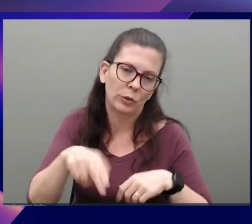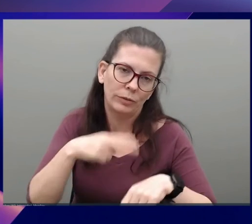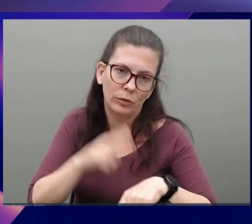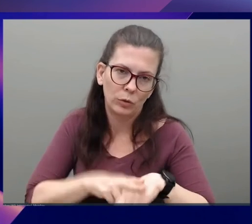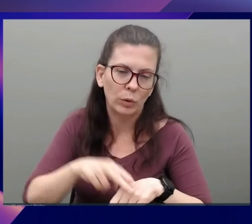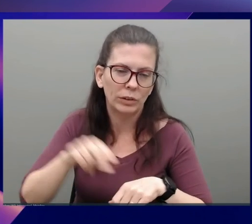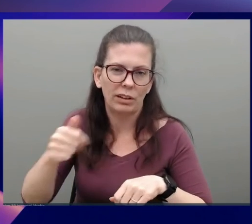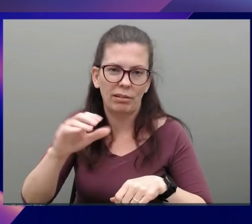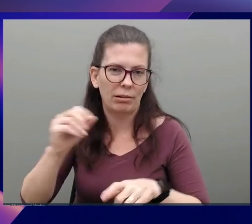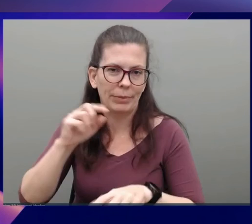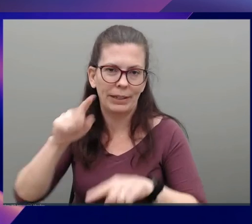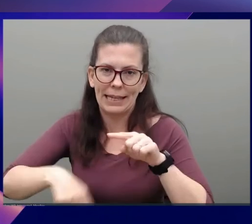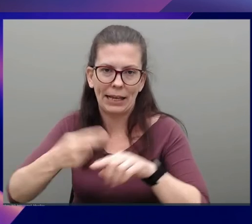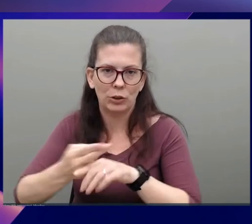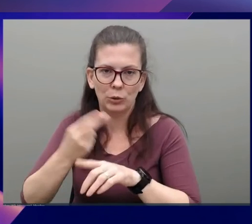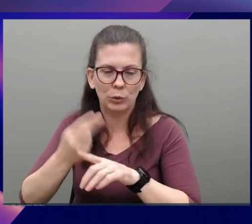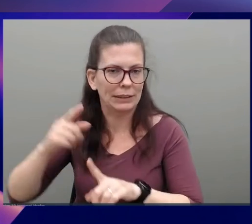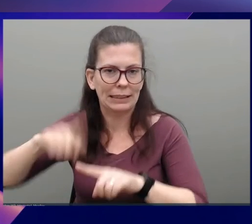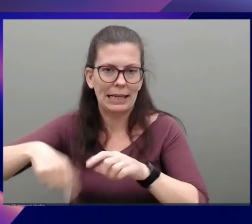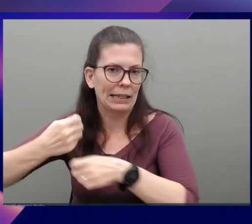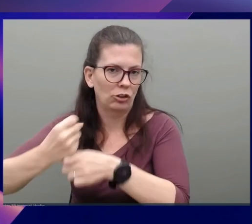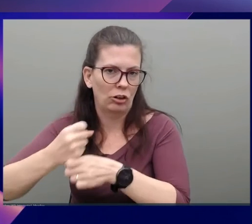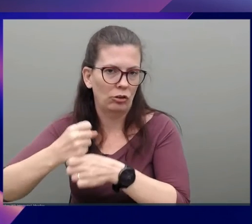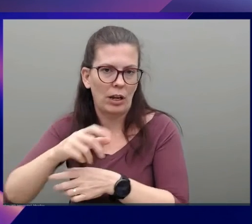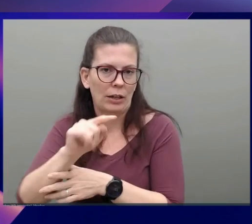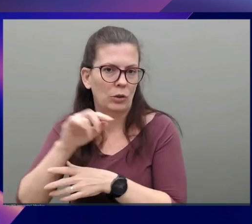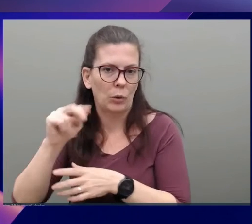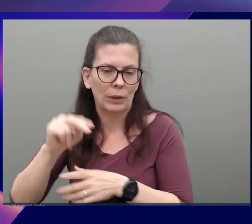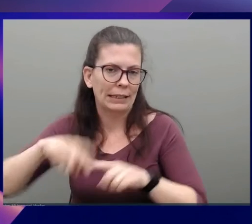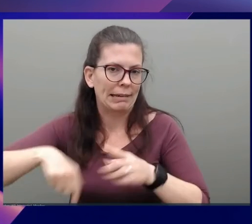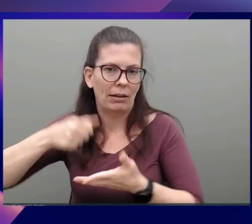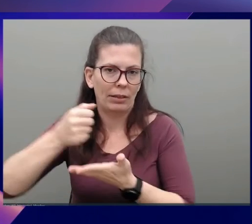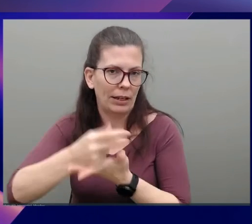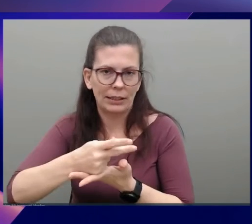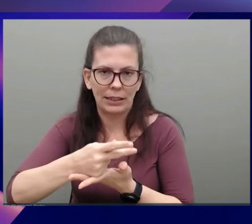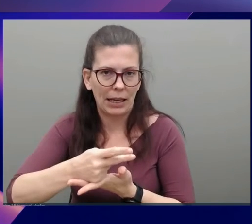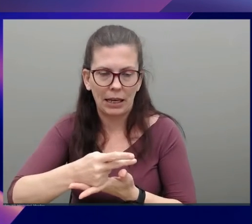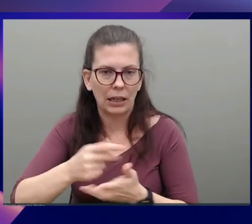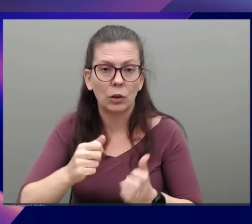They can't generate a token. They can't authenticate with the token that they don't have.